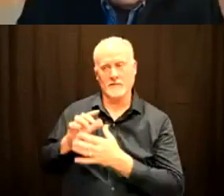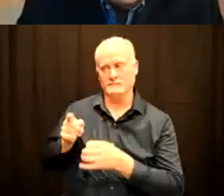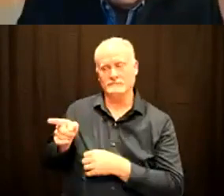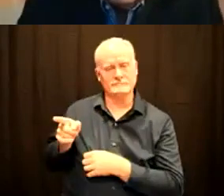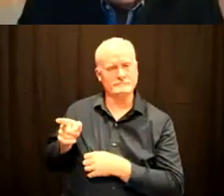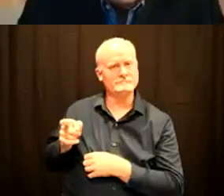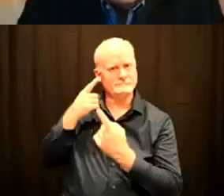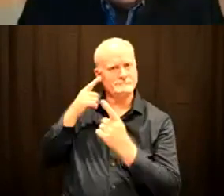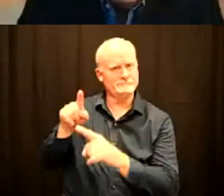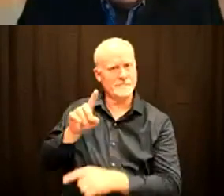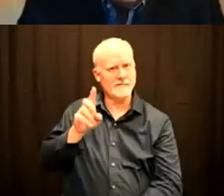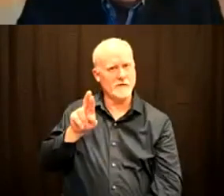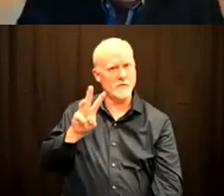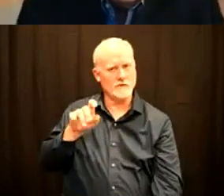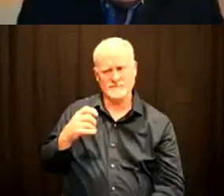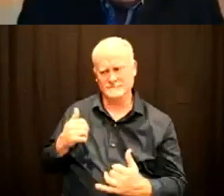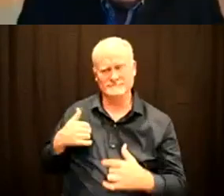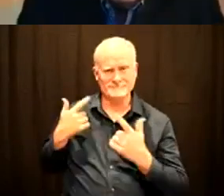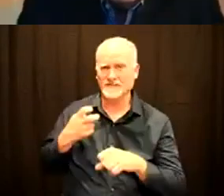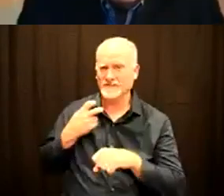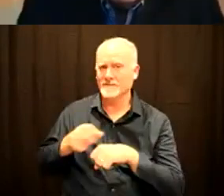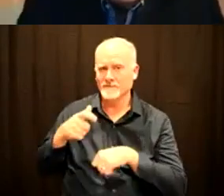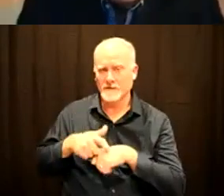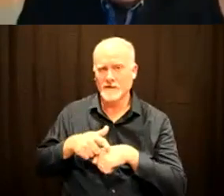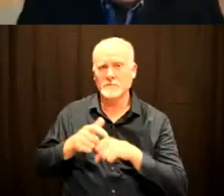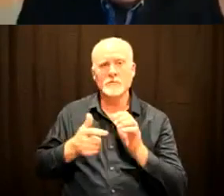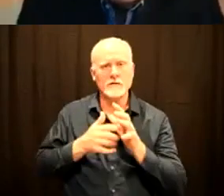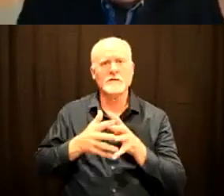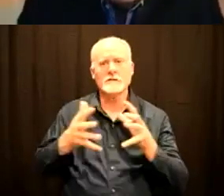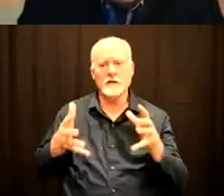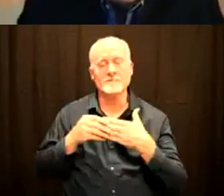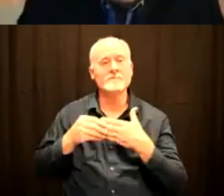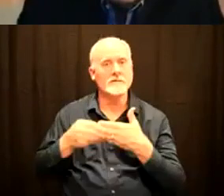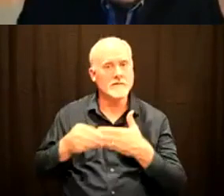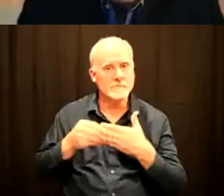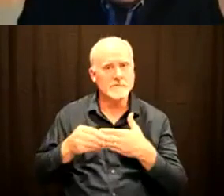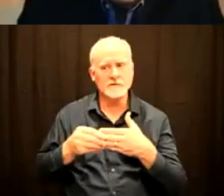been an incredibly difficult time and required a lot of flexibility and change on your part